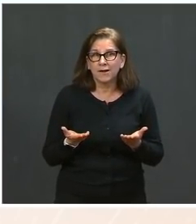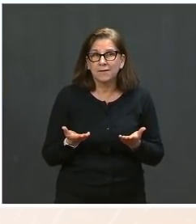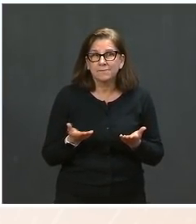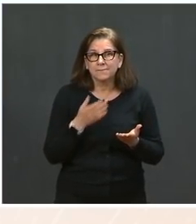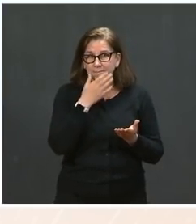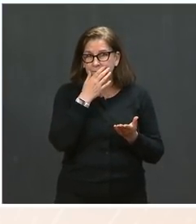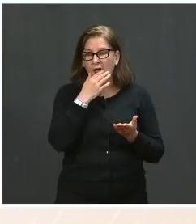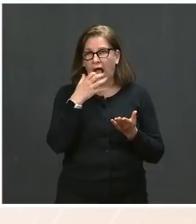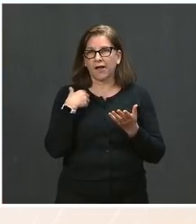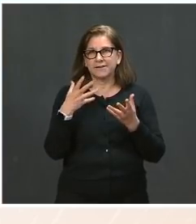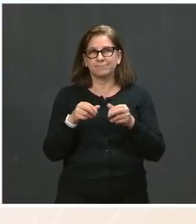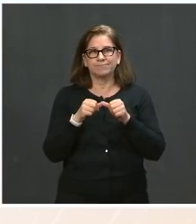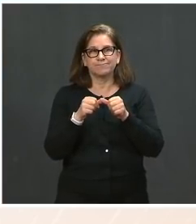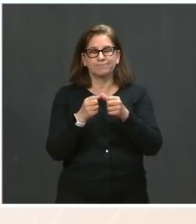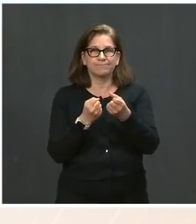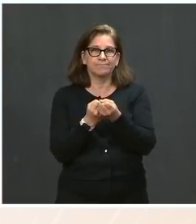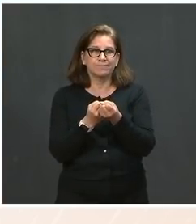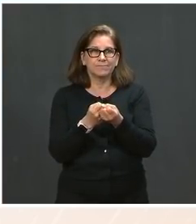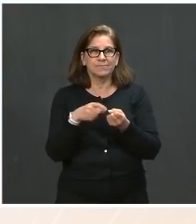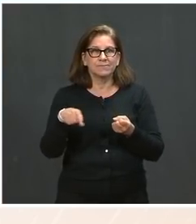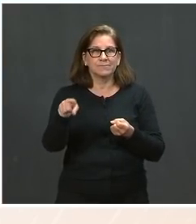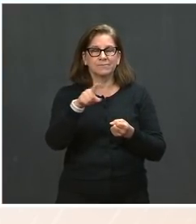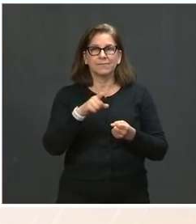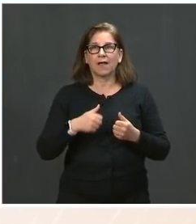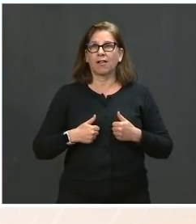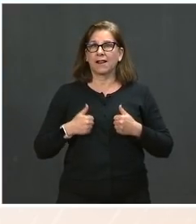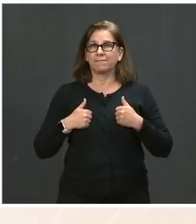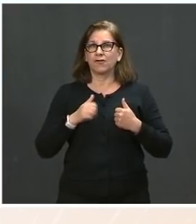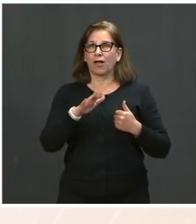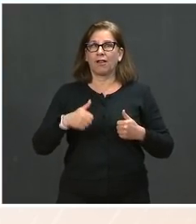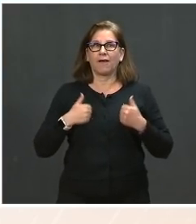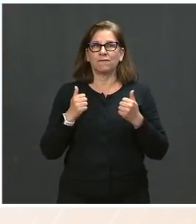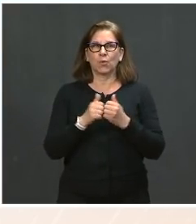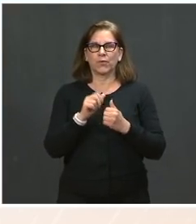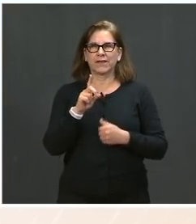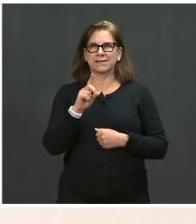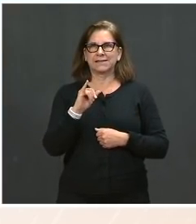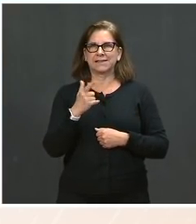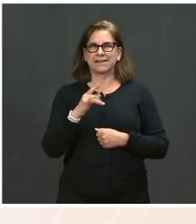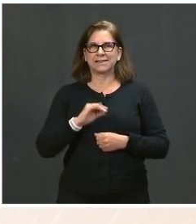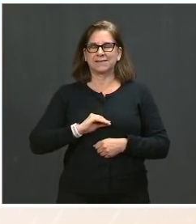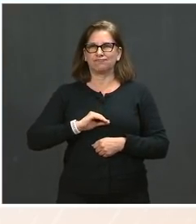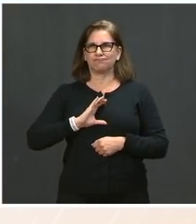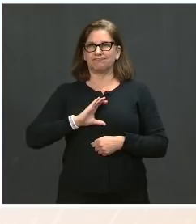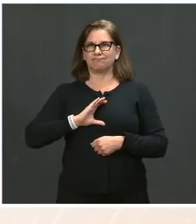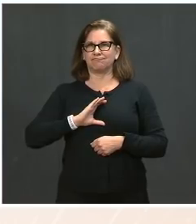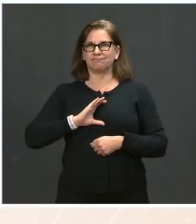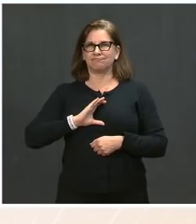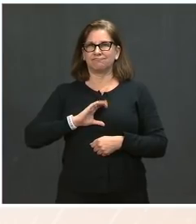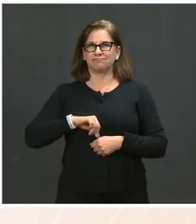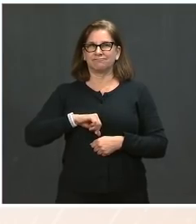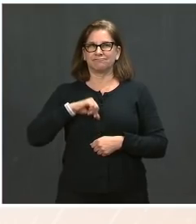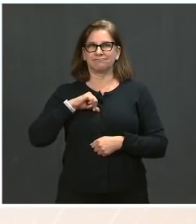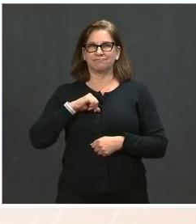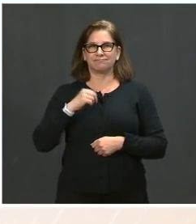With that, a short -- short topper. I only had one today. Go ahead. The Press: Thanks, Jen. Ms. Psaki: And a Secretary. The Press: So, on the President's gun announcement,